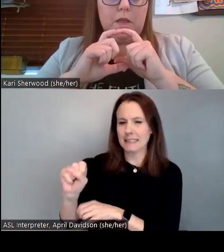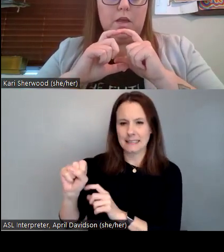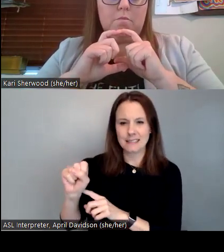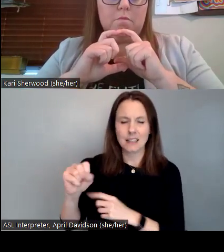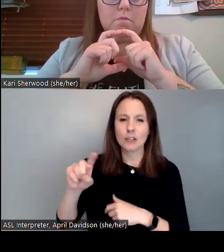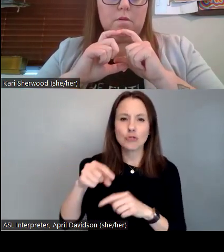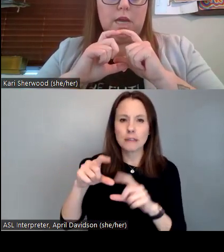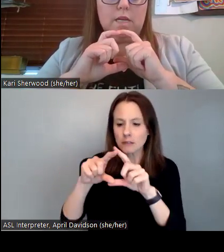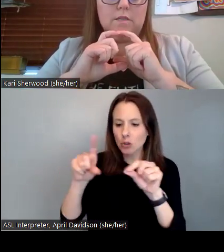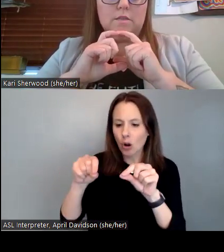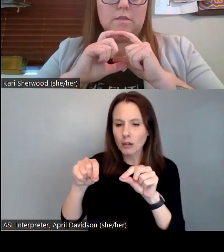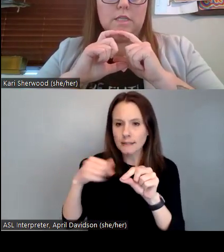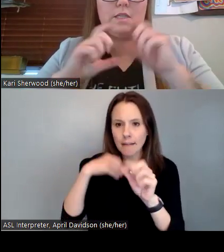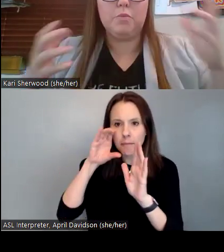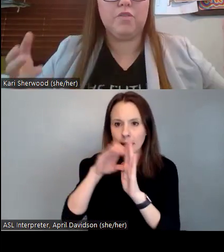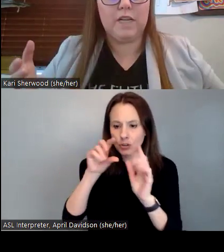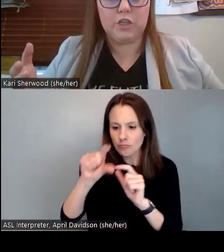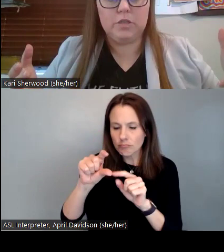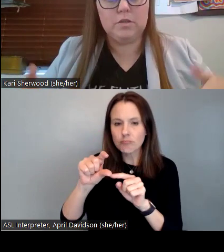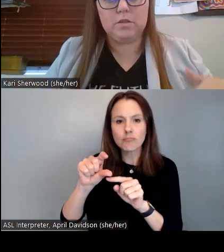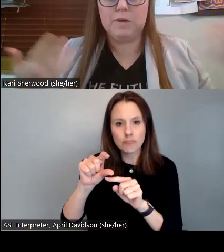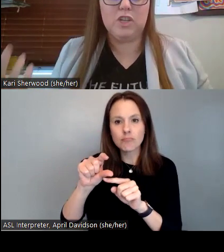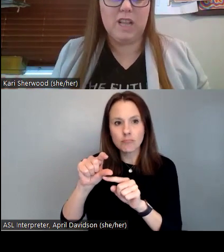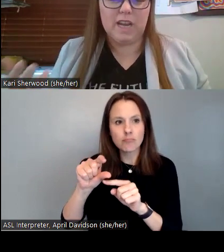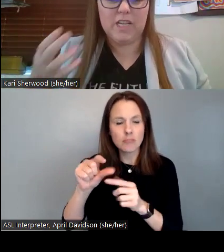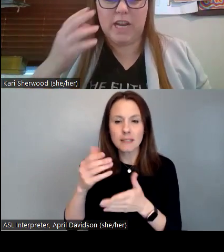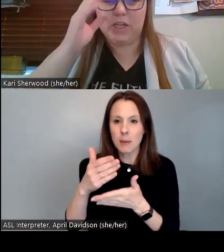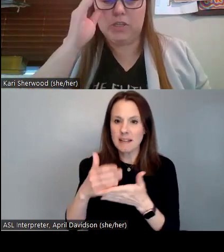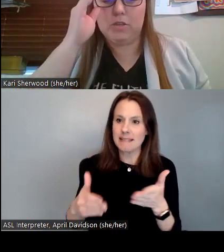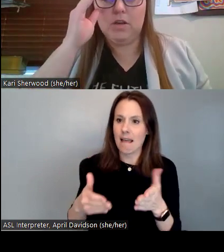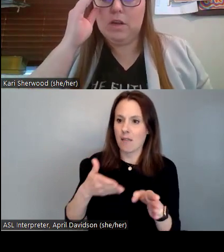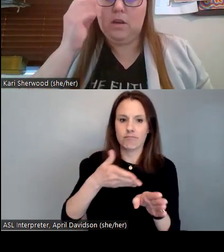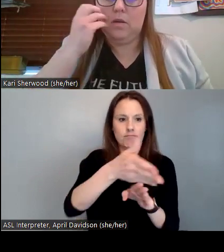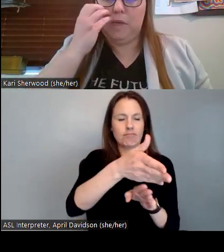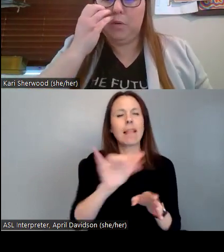them. And in some professions, especially like education,